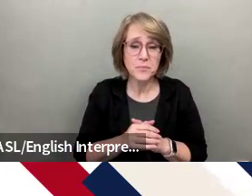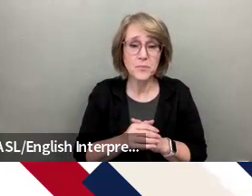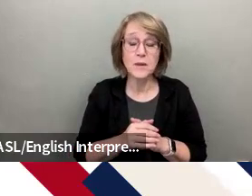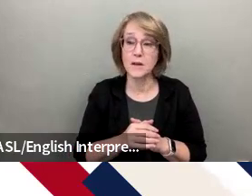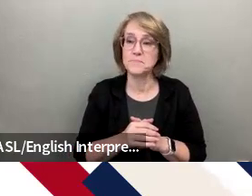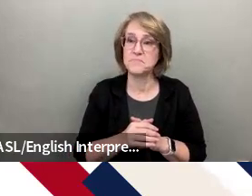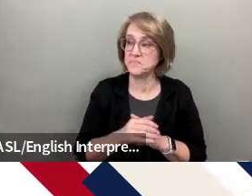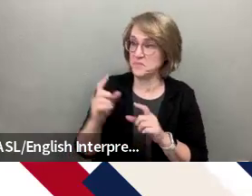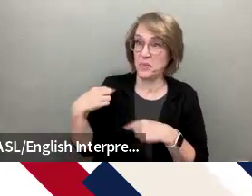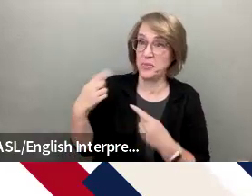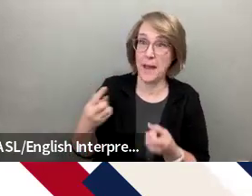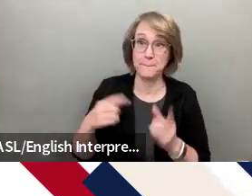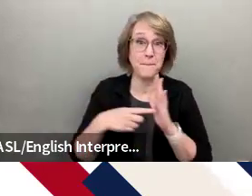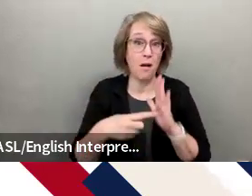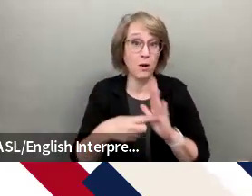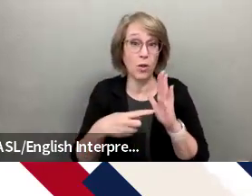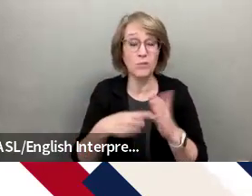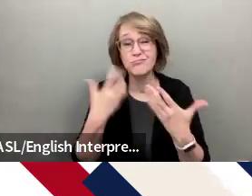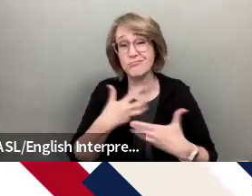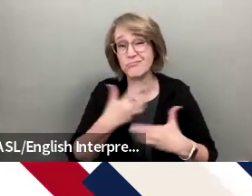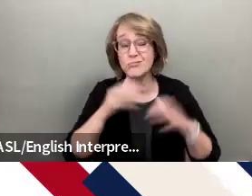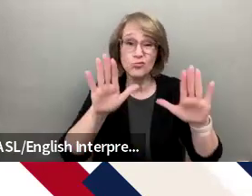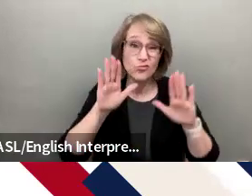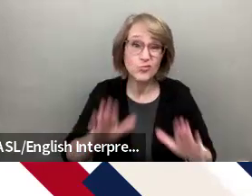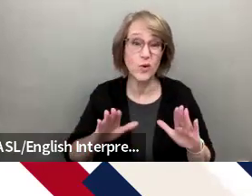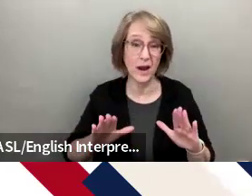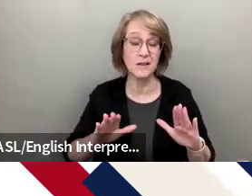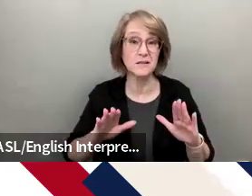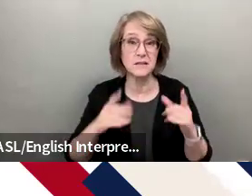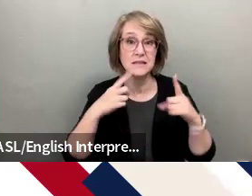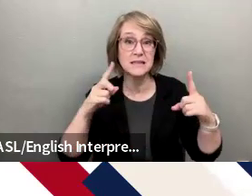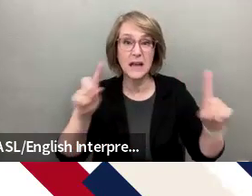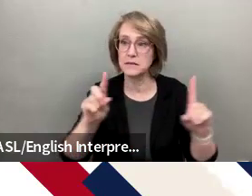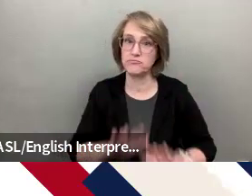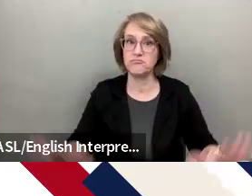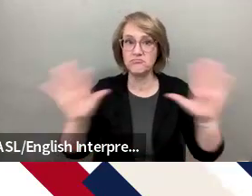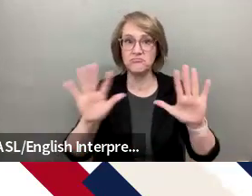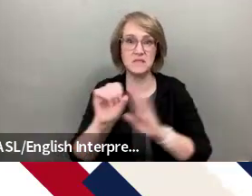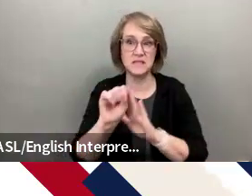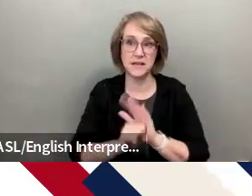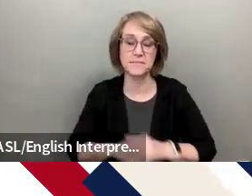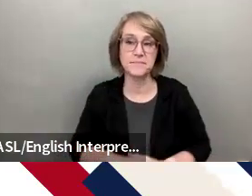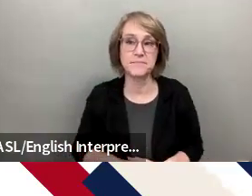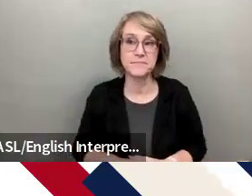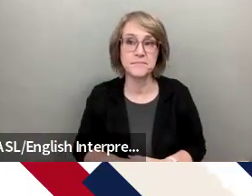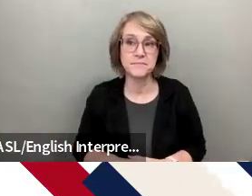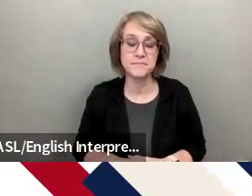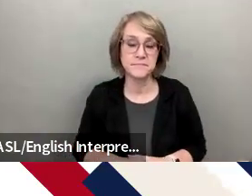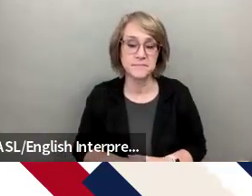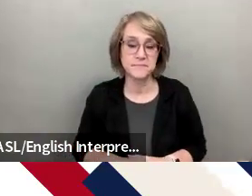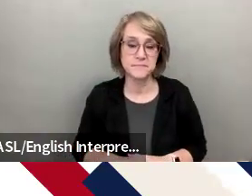GOOD SUCCESS ACROSS THE BOARD MAINTAINING OUR EMPLOYERS THROUGHOUT THE STATE. PAP SO